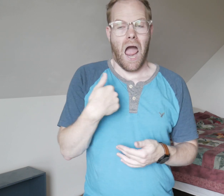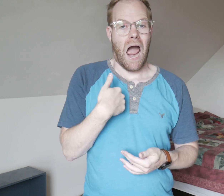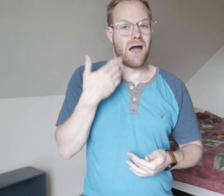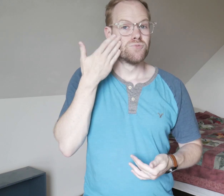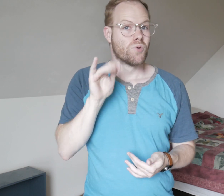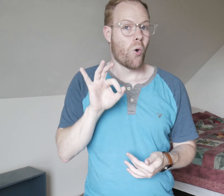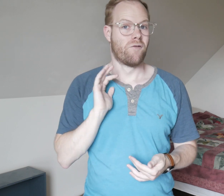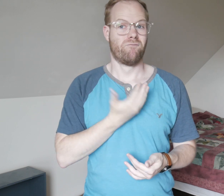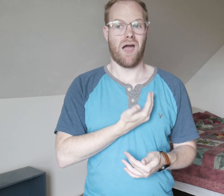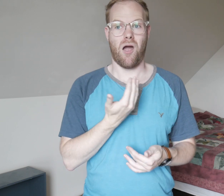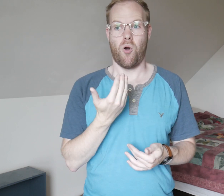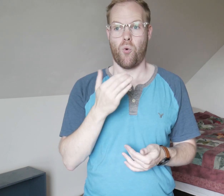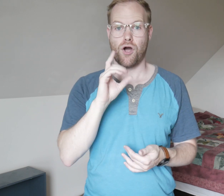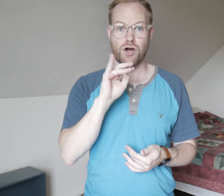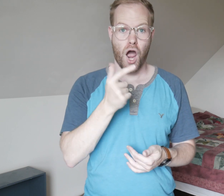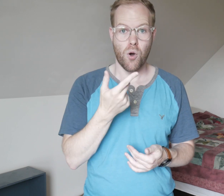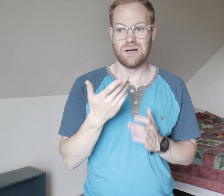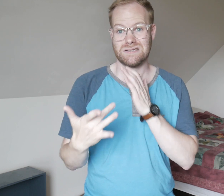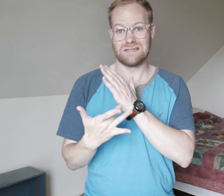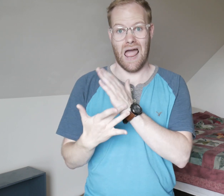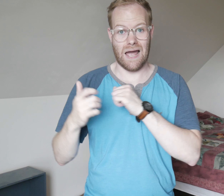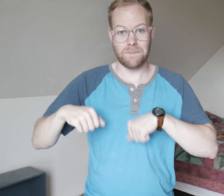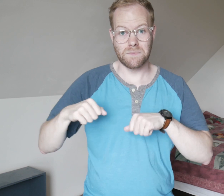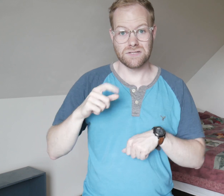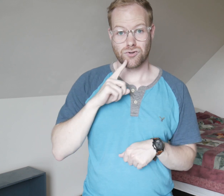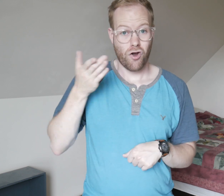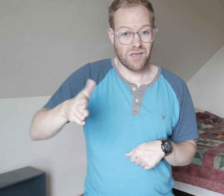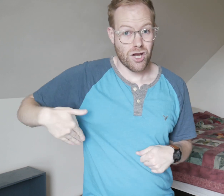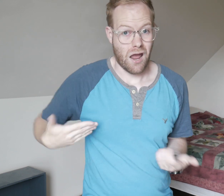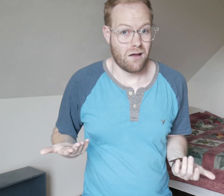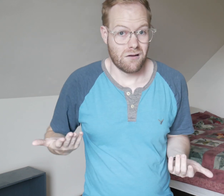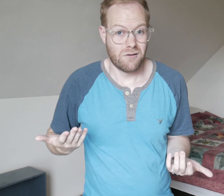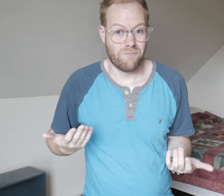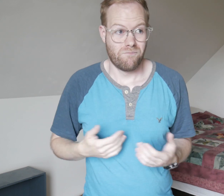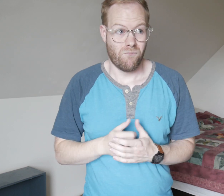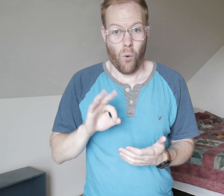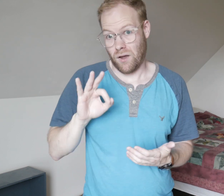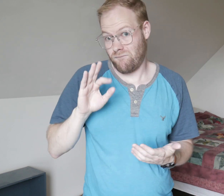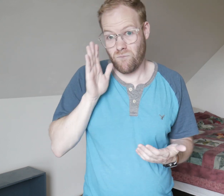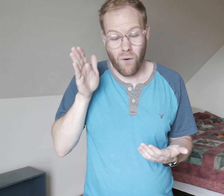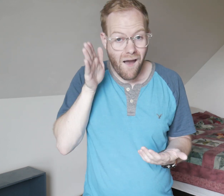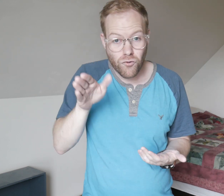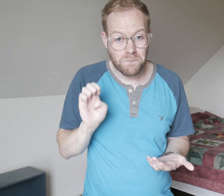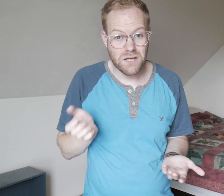I don't know if our coding or tech capabilities are there yet. Or if they will ever be.